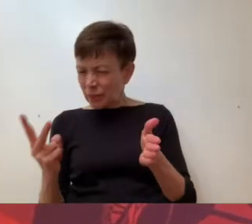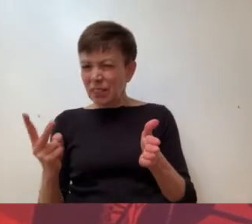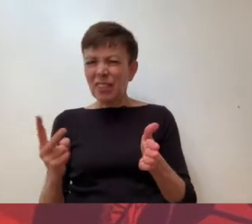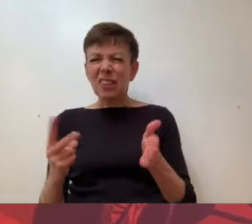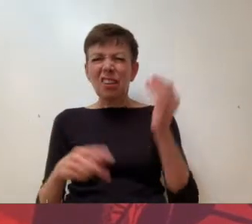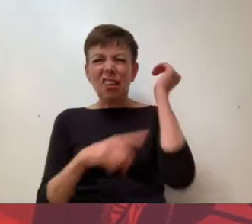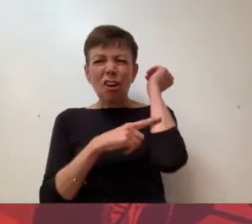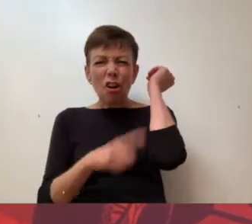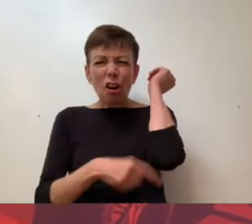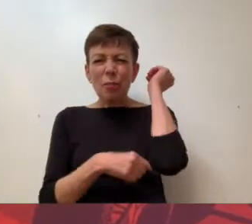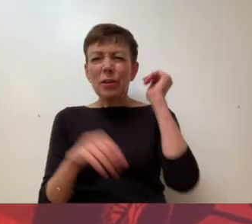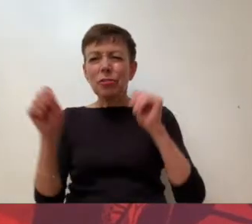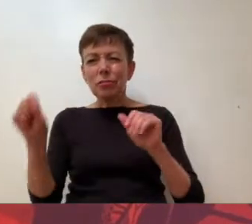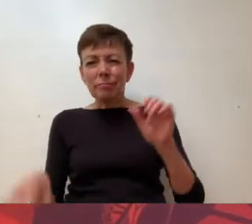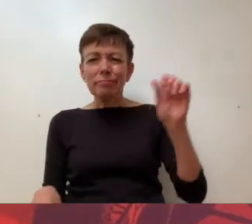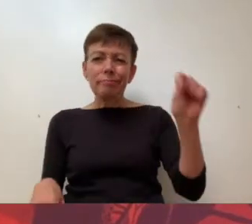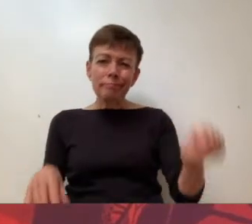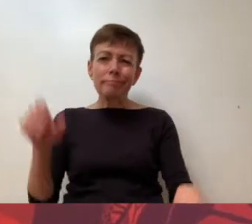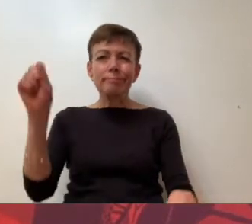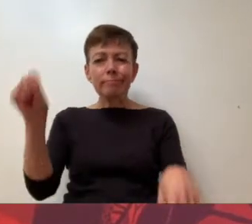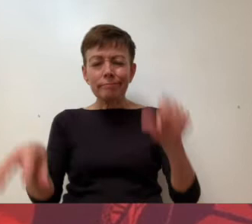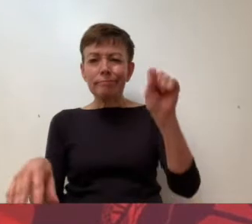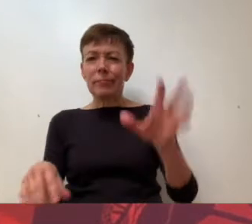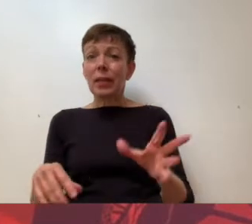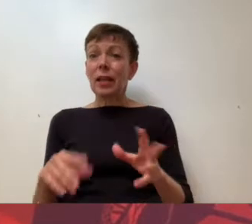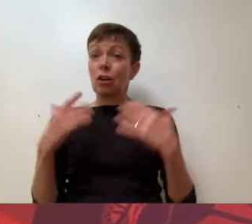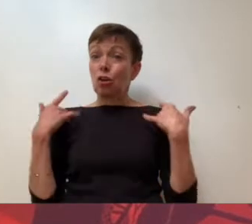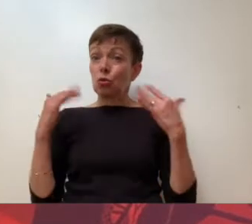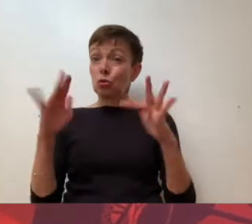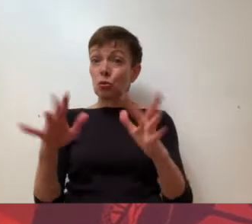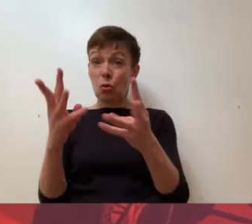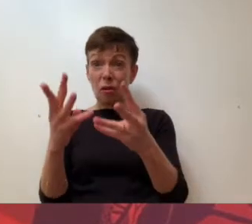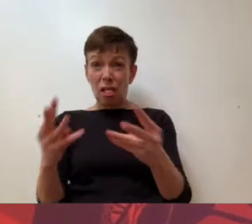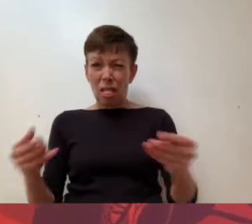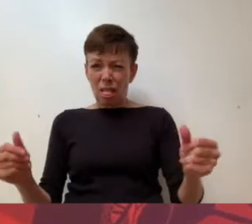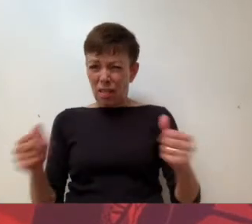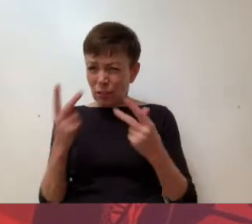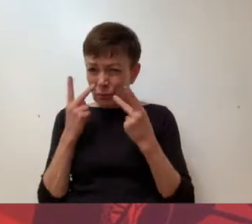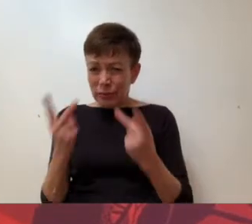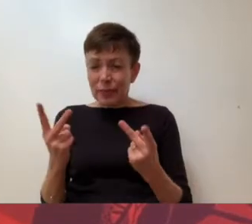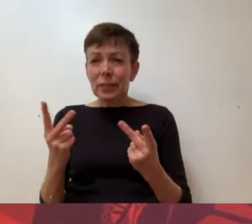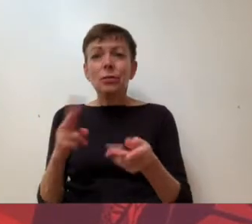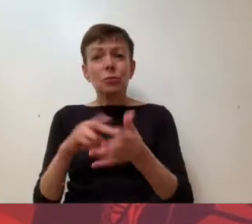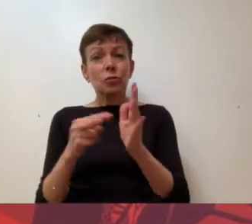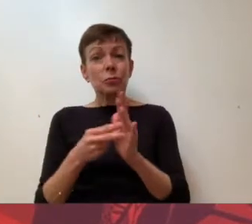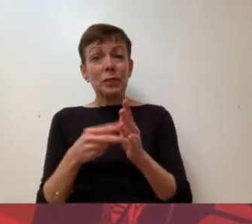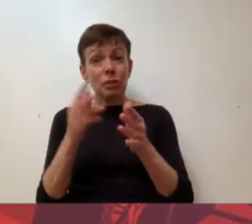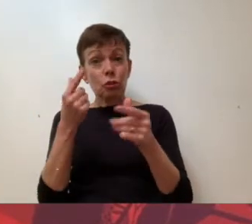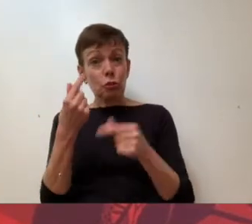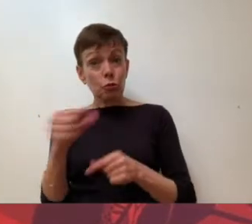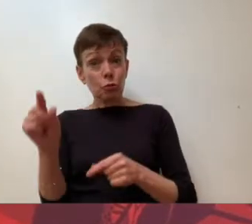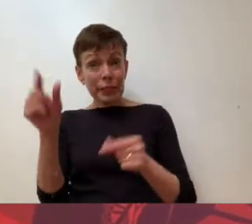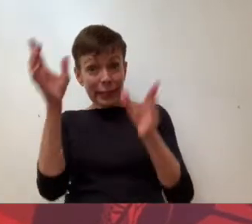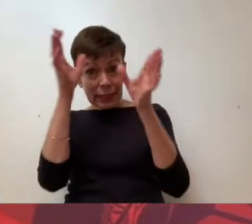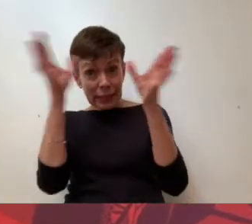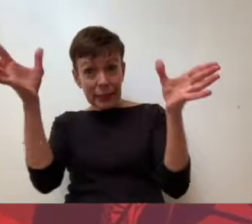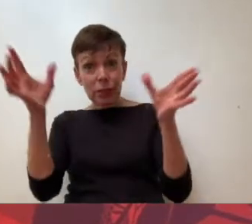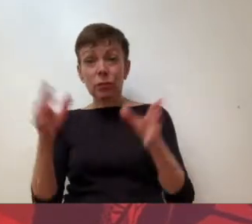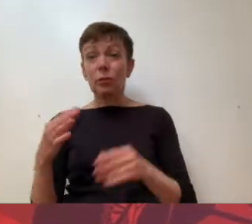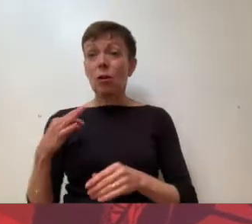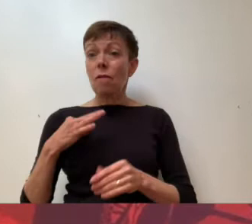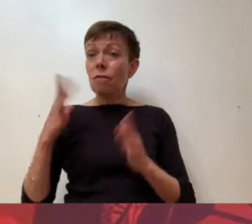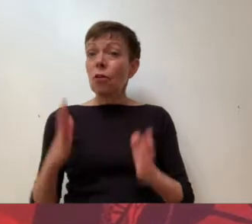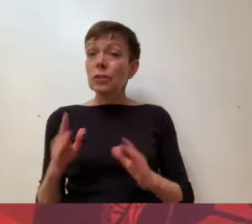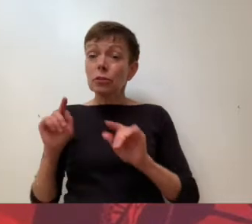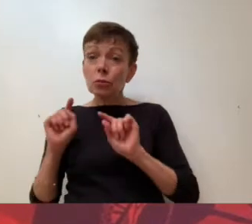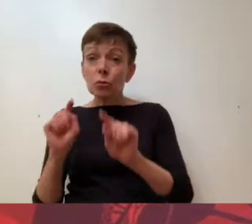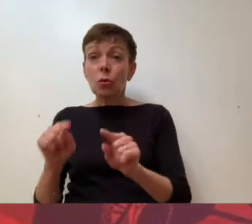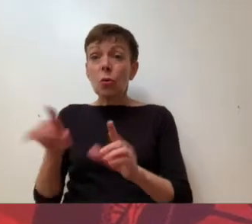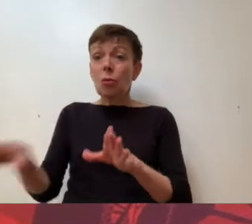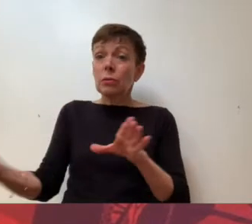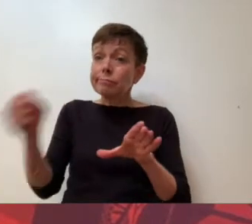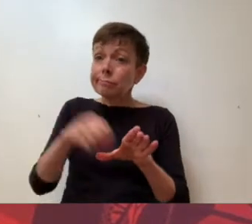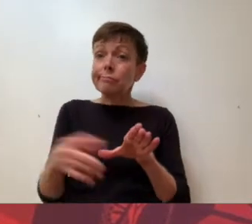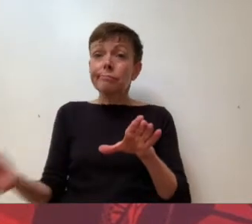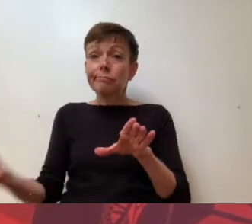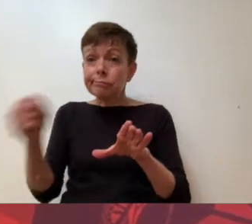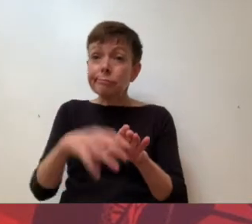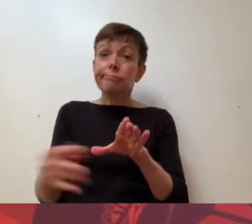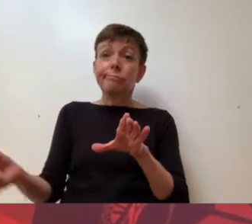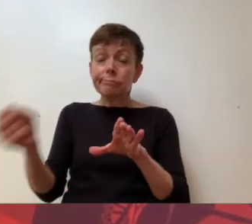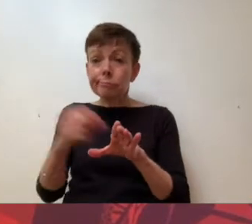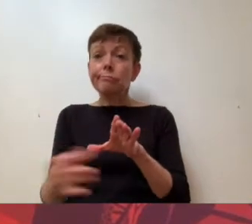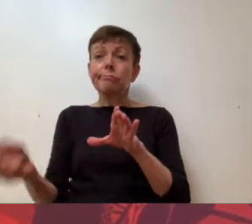parks throughout our community, and also to users of our trails and our sidewalks. Unless